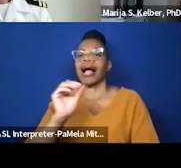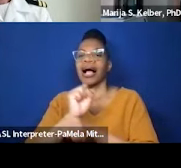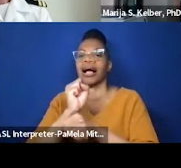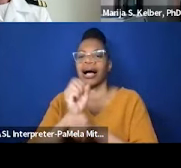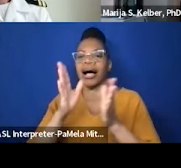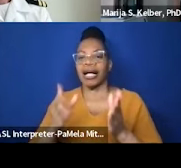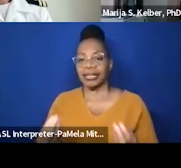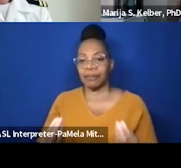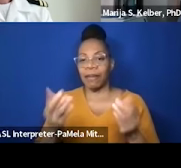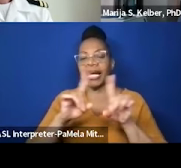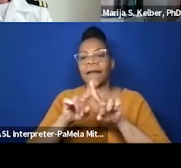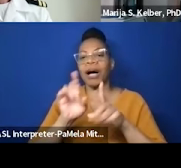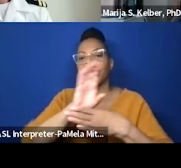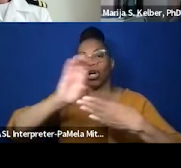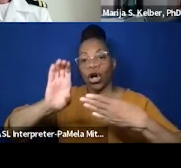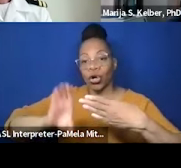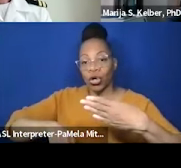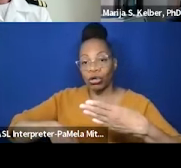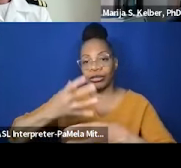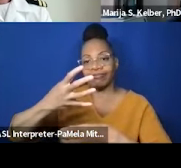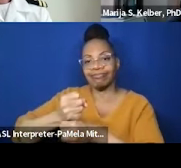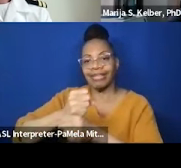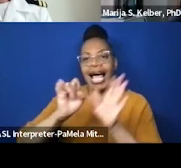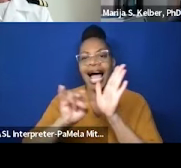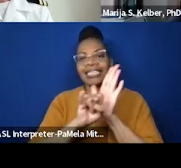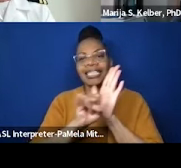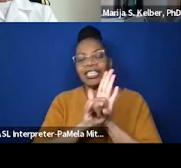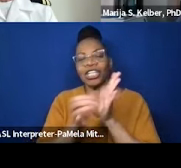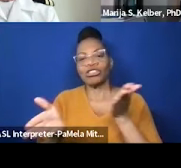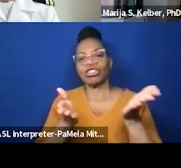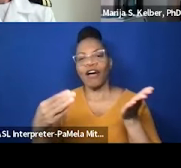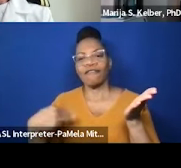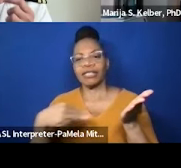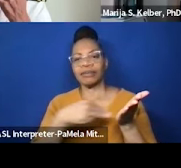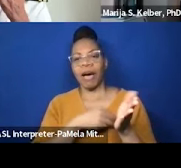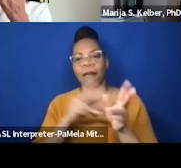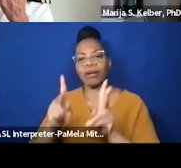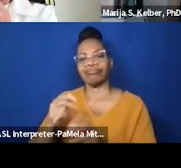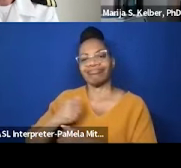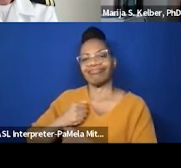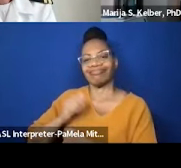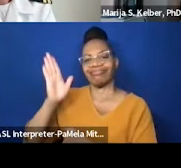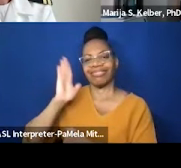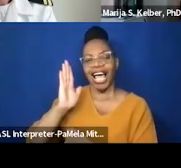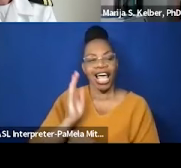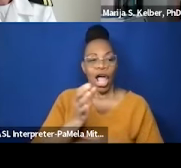but really just in conclusion, identifying service members, veterans in courts, jails and prisons can lead to focused support.